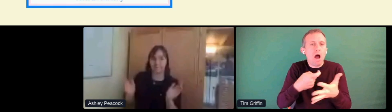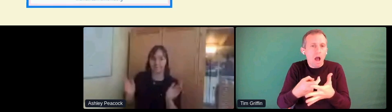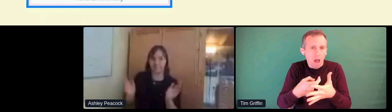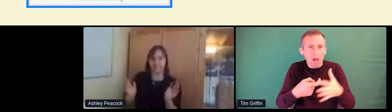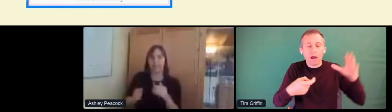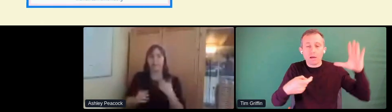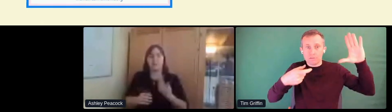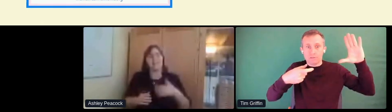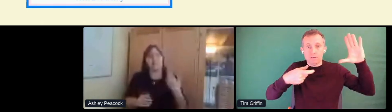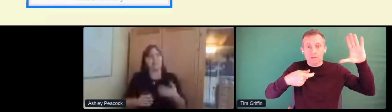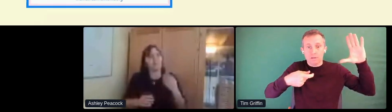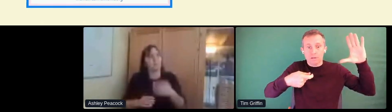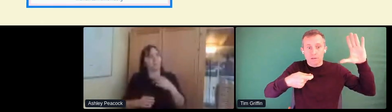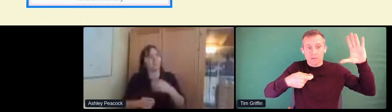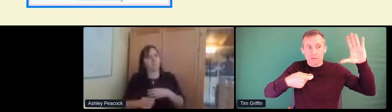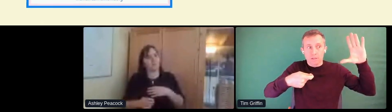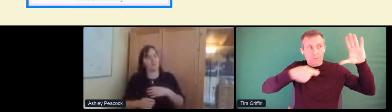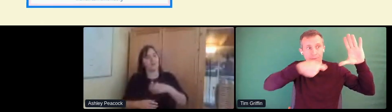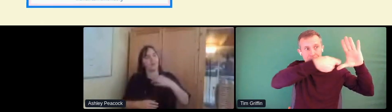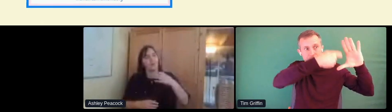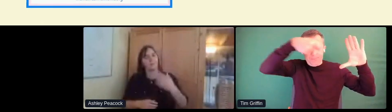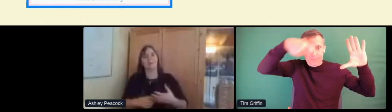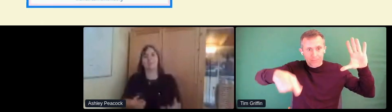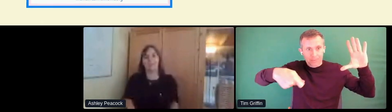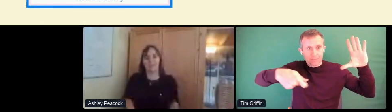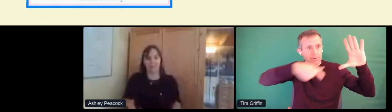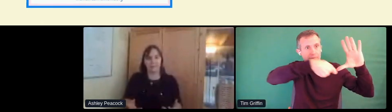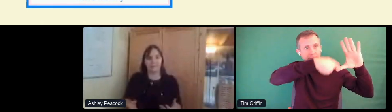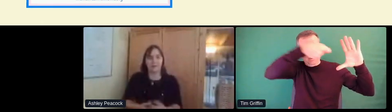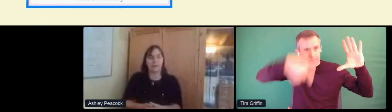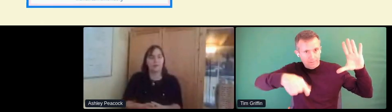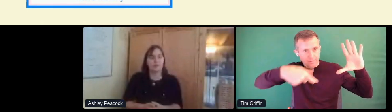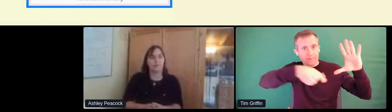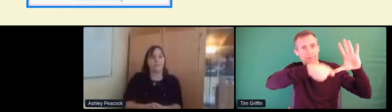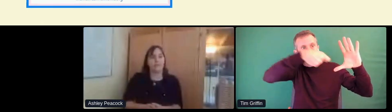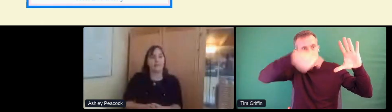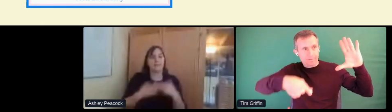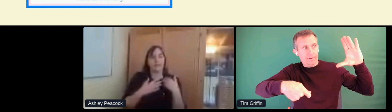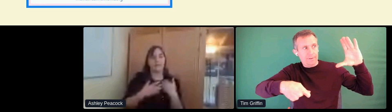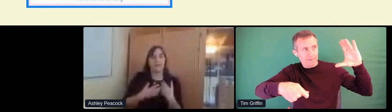and t will be a different number of spoons for different people. So for me getting out of bed